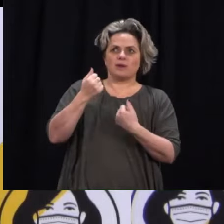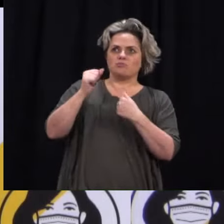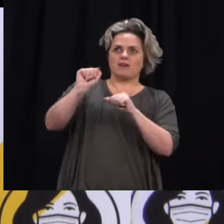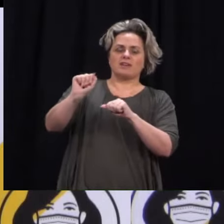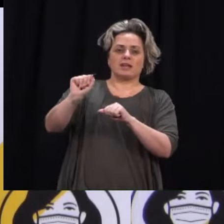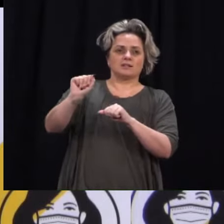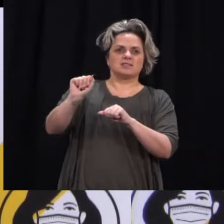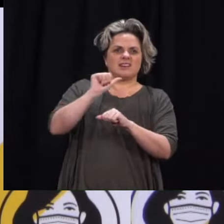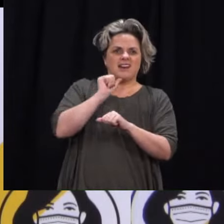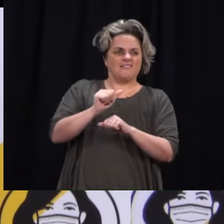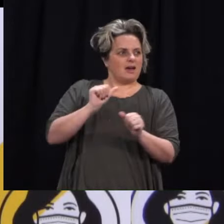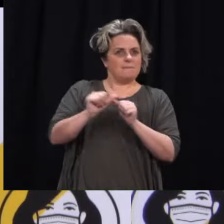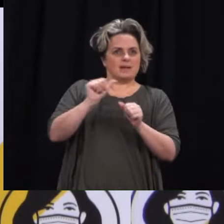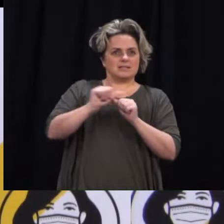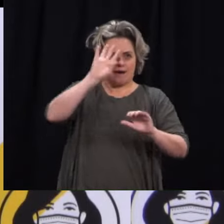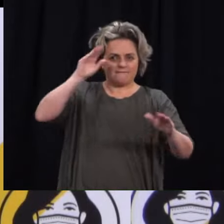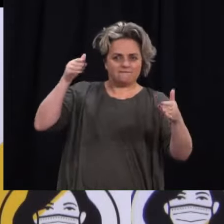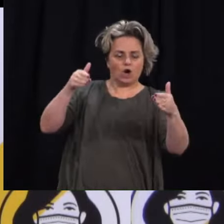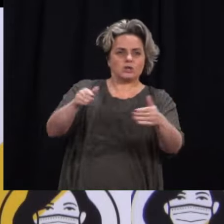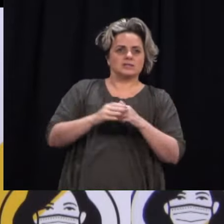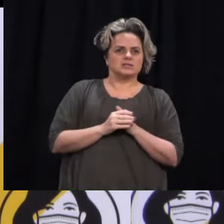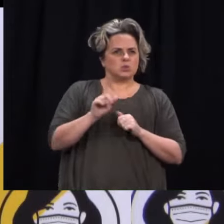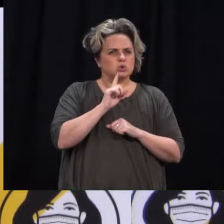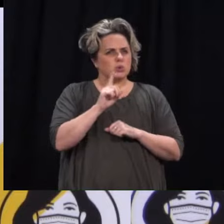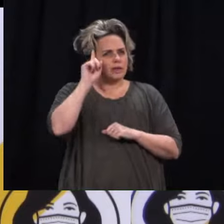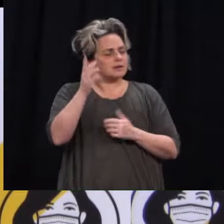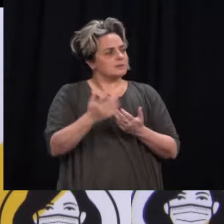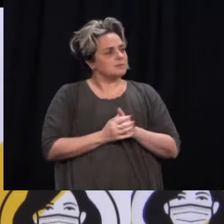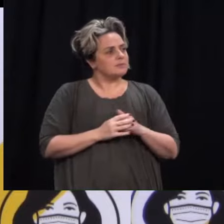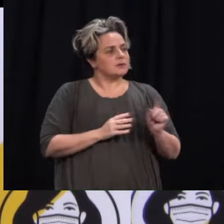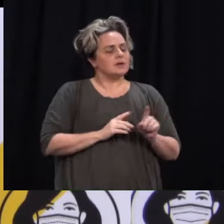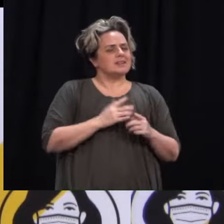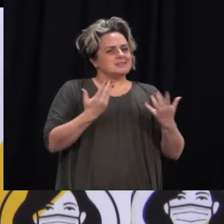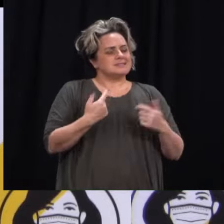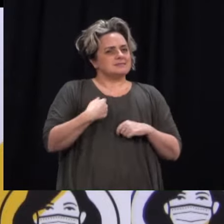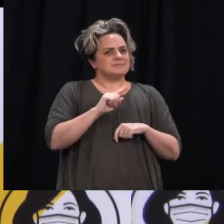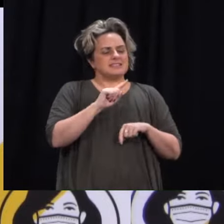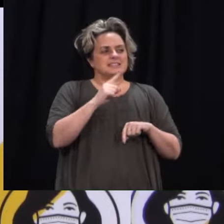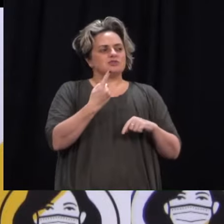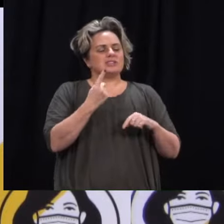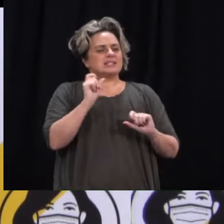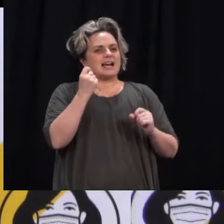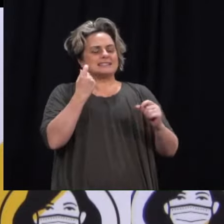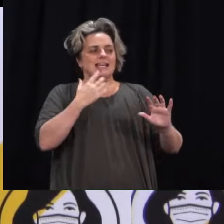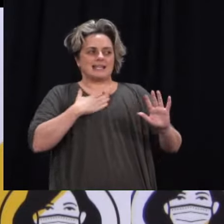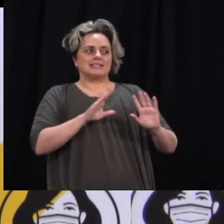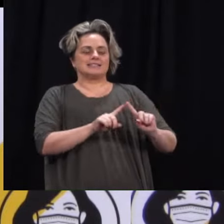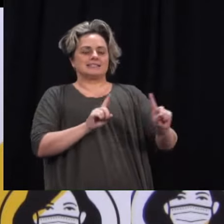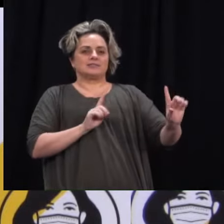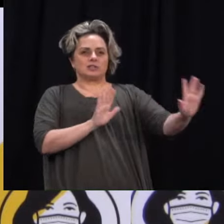the start. One even going as far to say this latest outbreak should have been prevented from happening. What is your